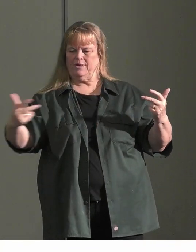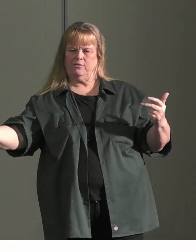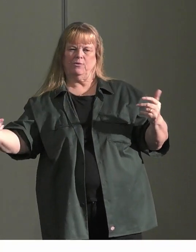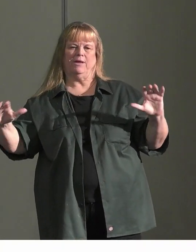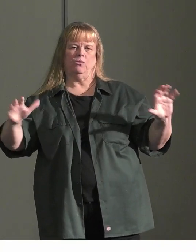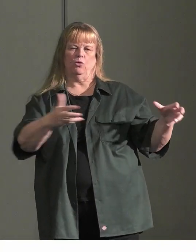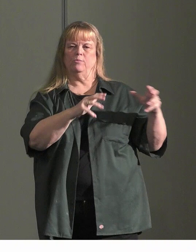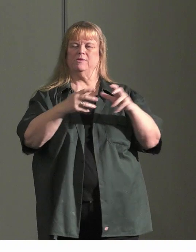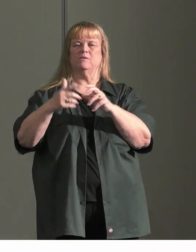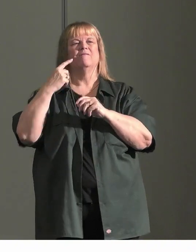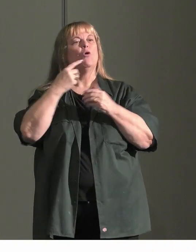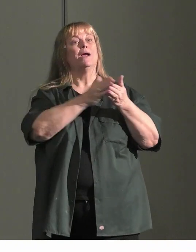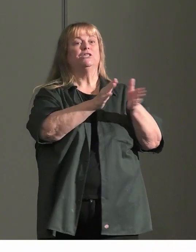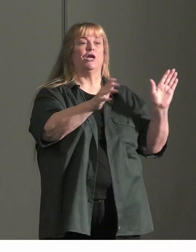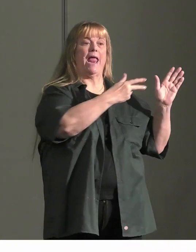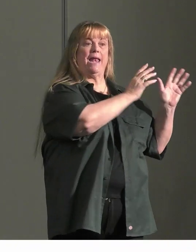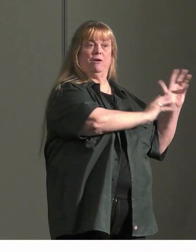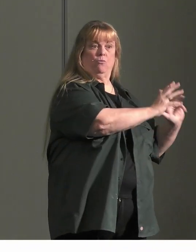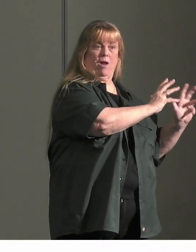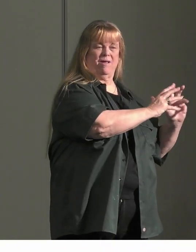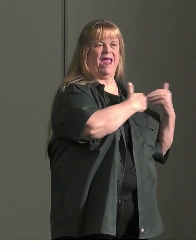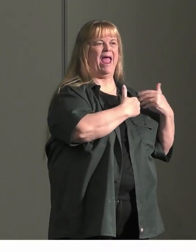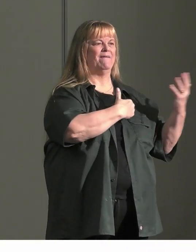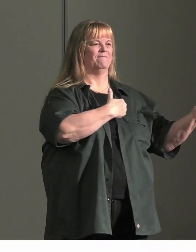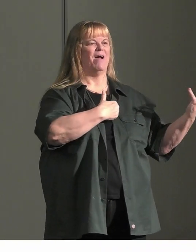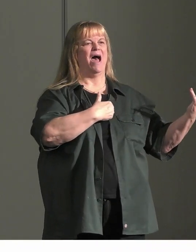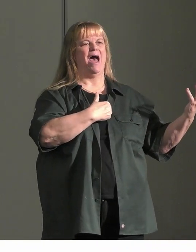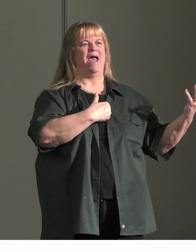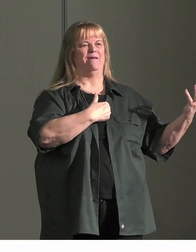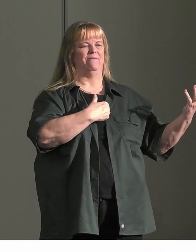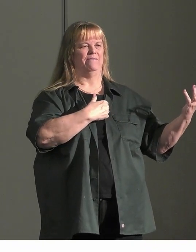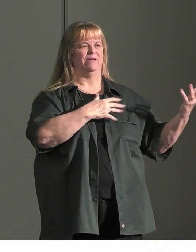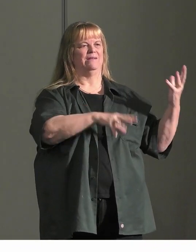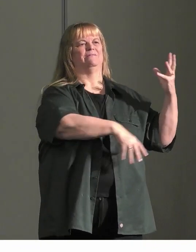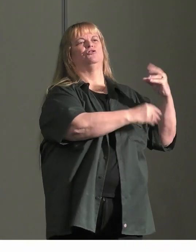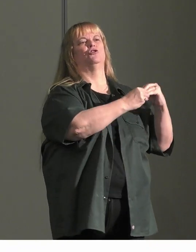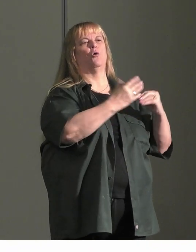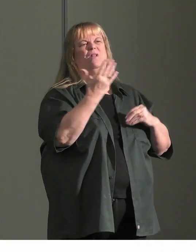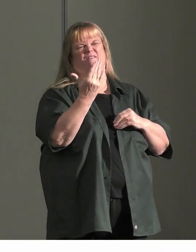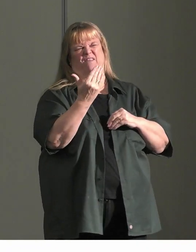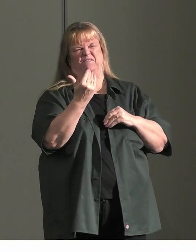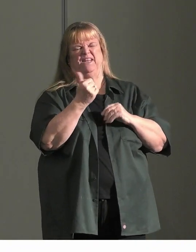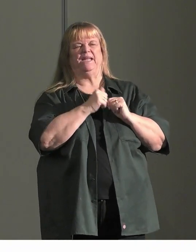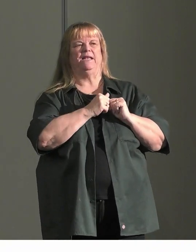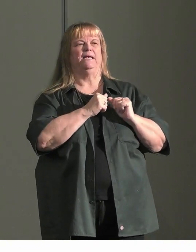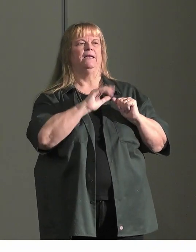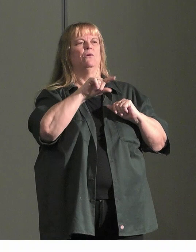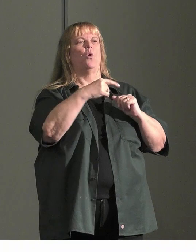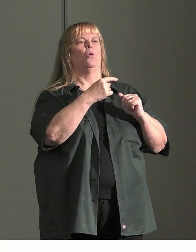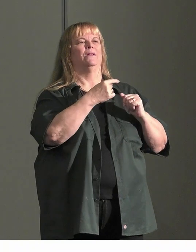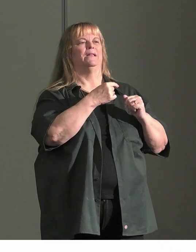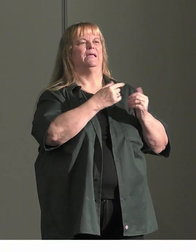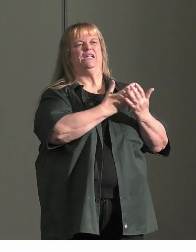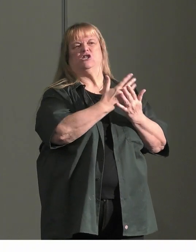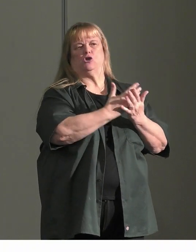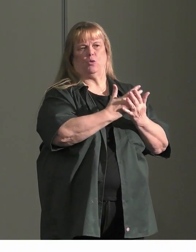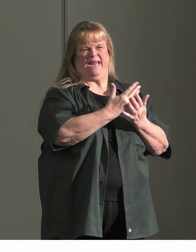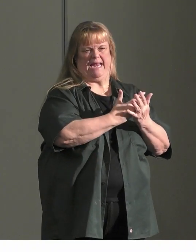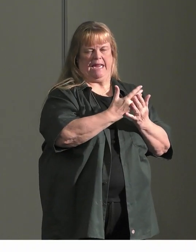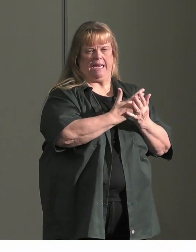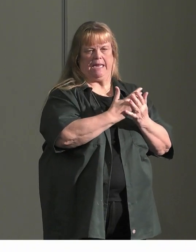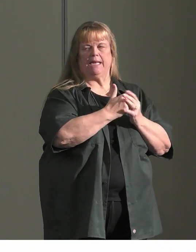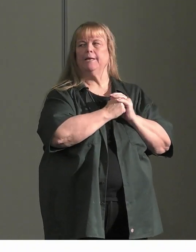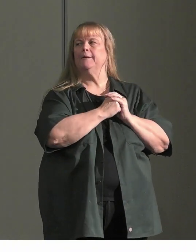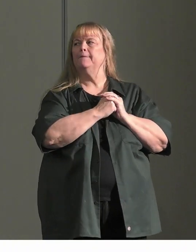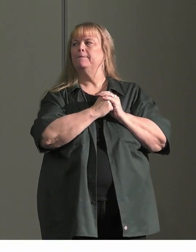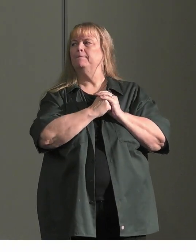For Gen Pop users, we had 5 per flow total of 15. The only screening we did, do you